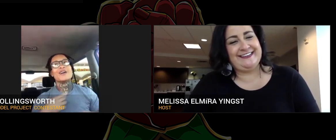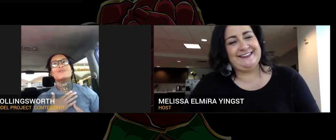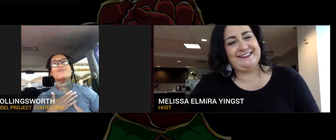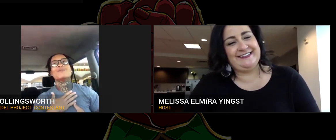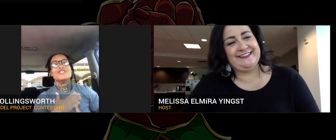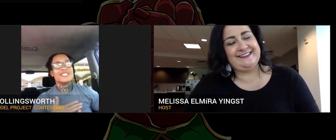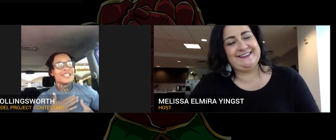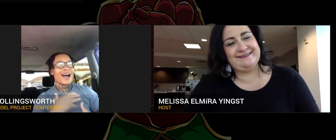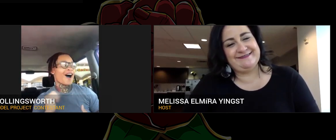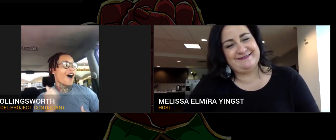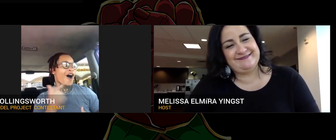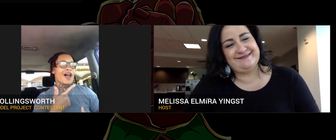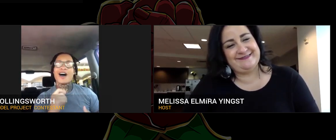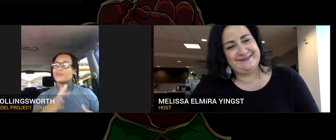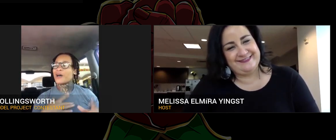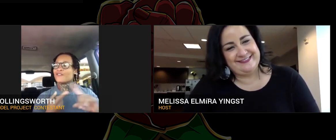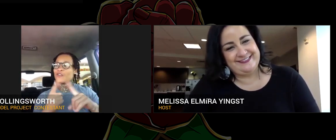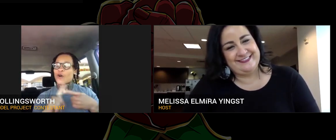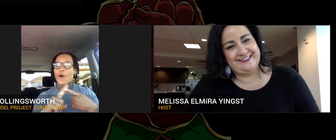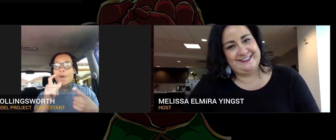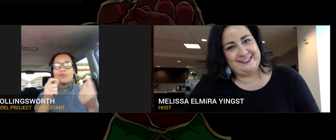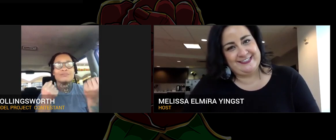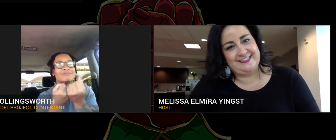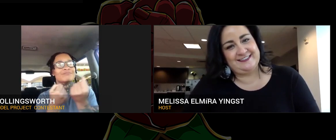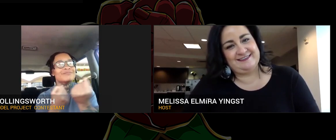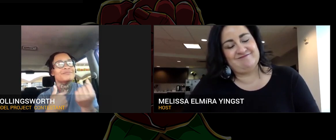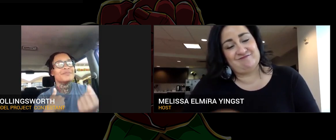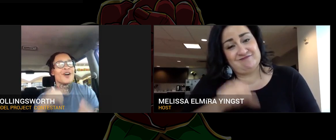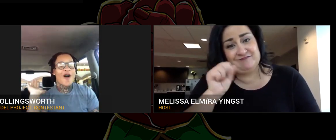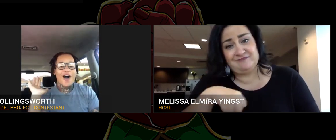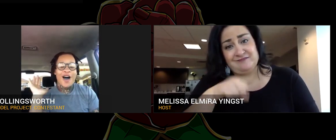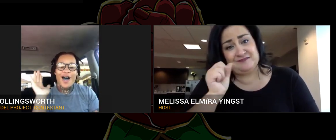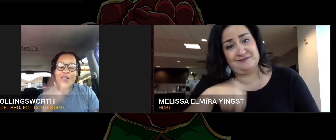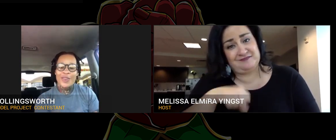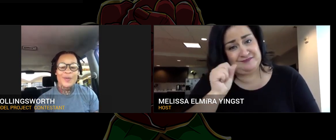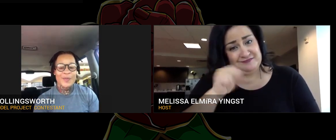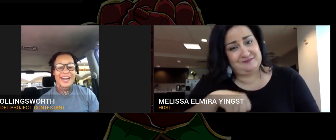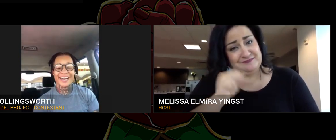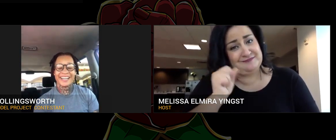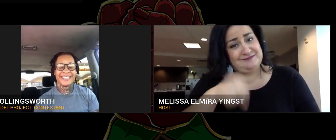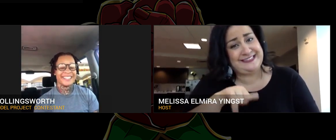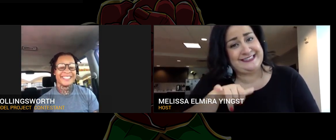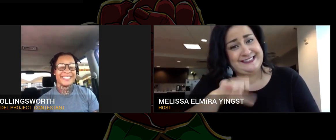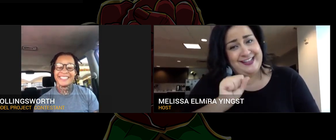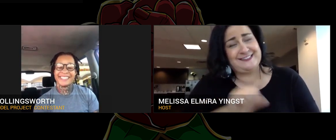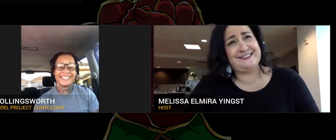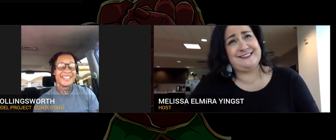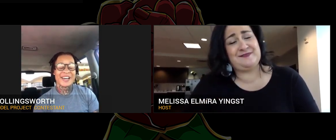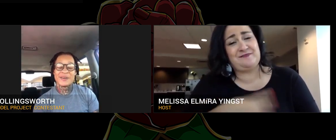I appreciated all of my friends' support towards me all the way. Yes.